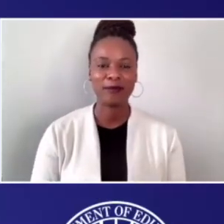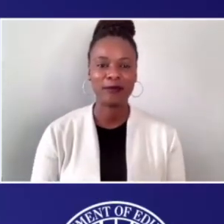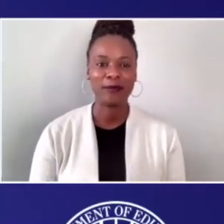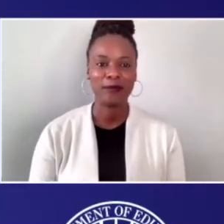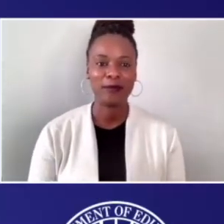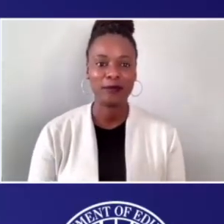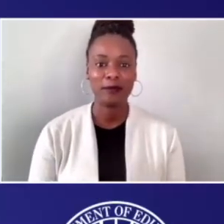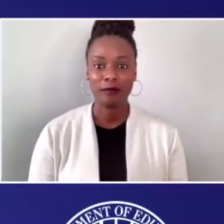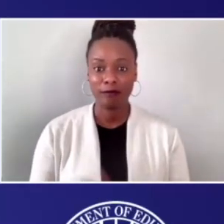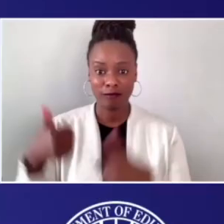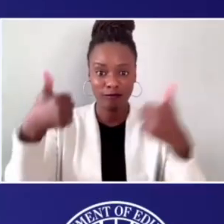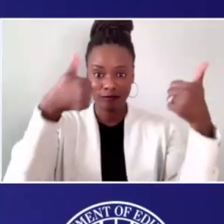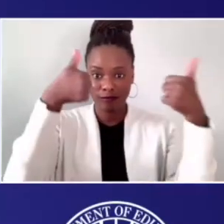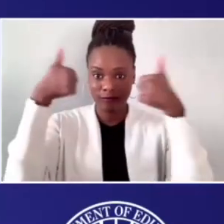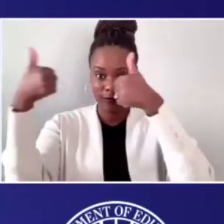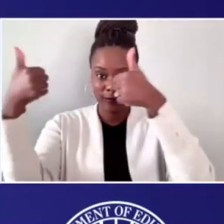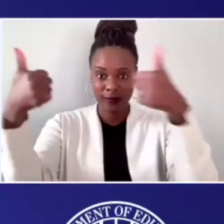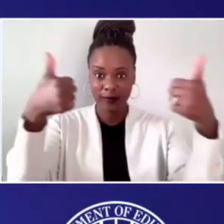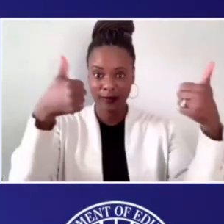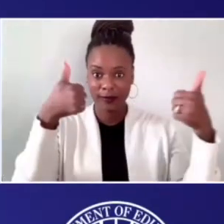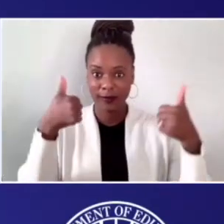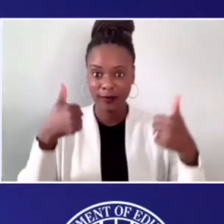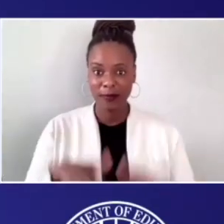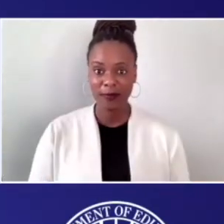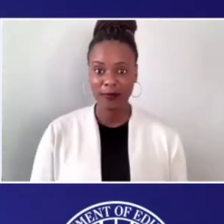Thumbs up. Okay.